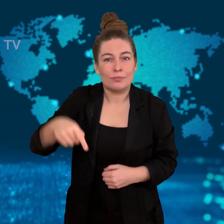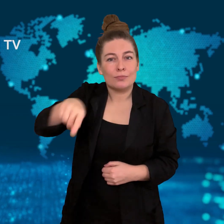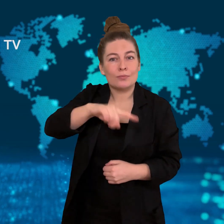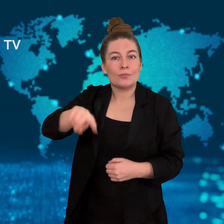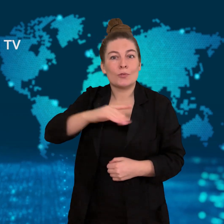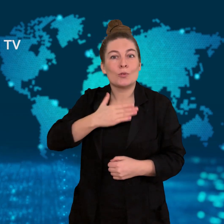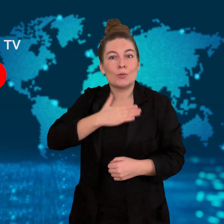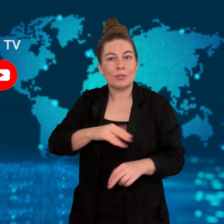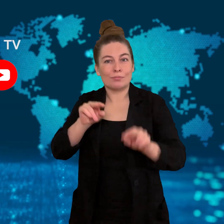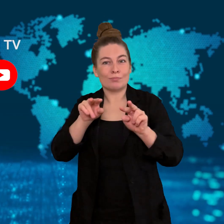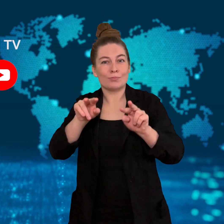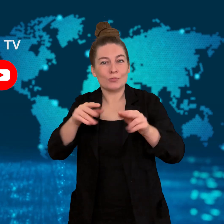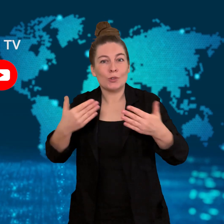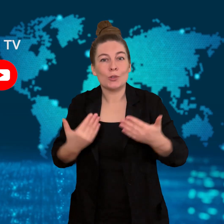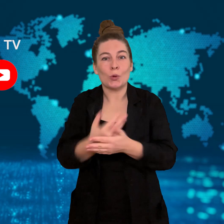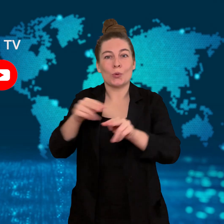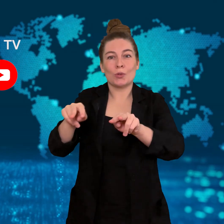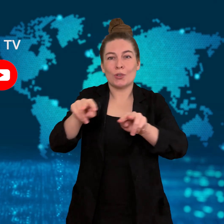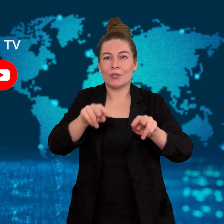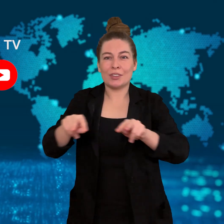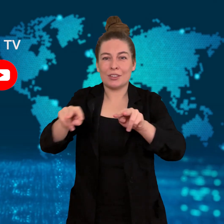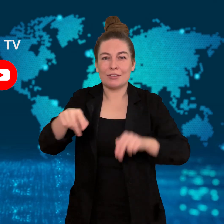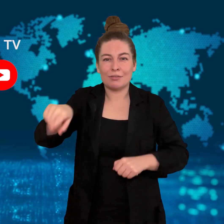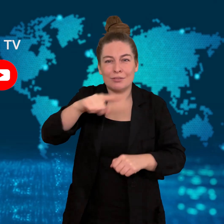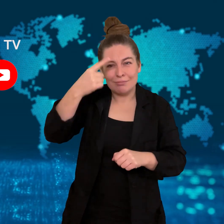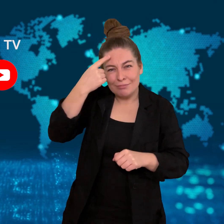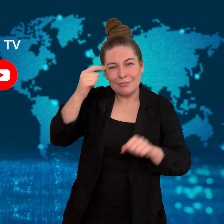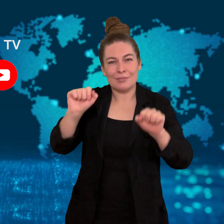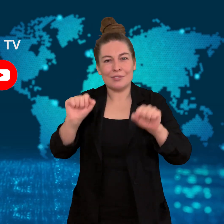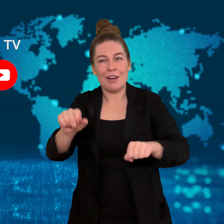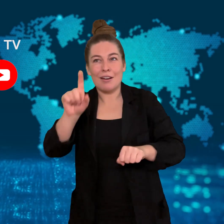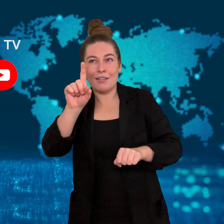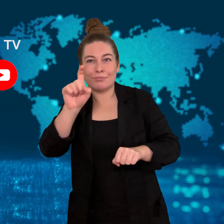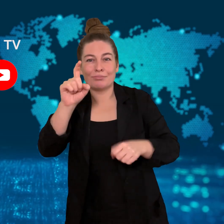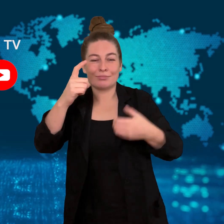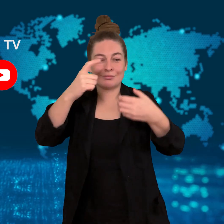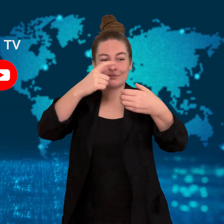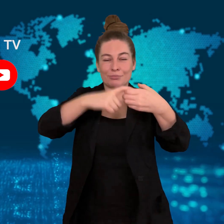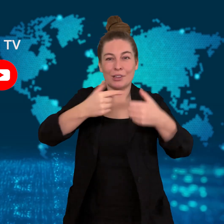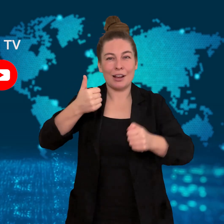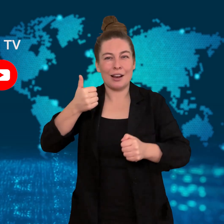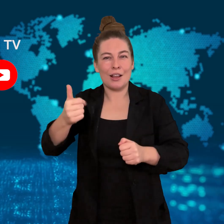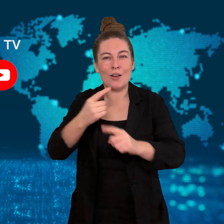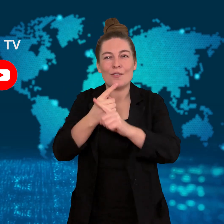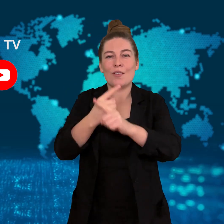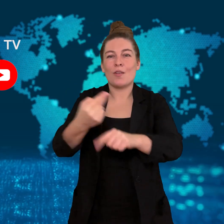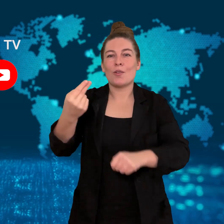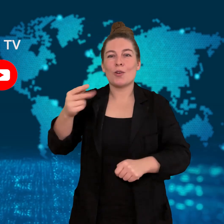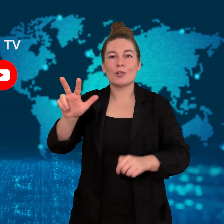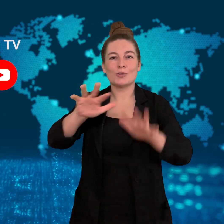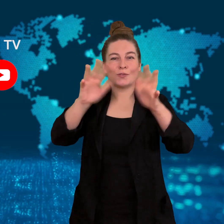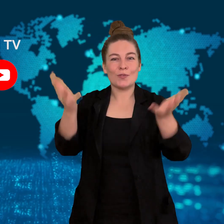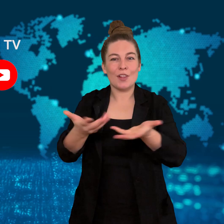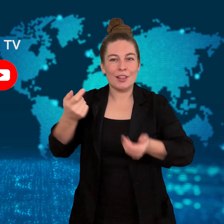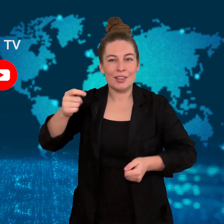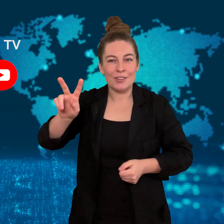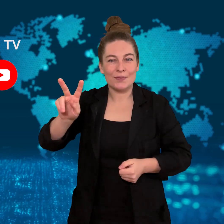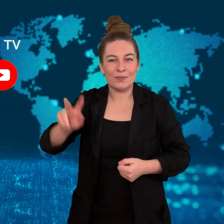Don't forget to subscribe, like, and follow H3 World TV to get new video updates!